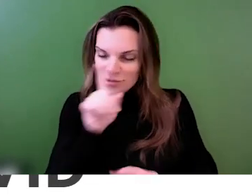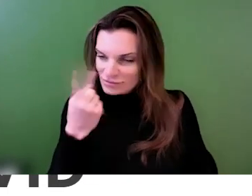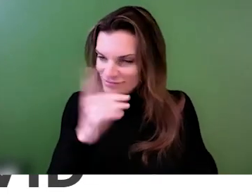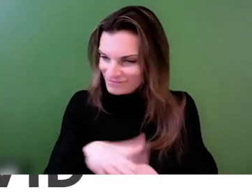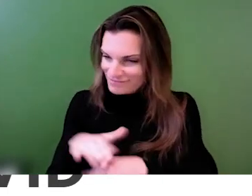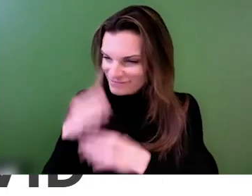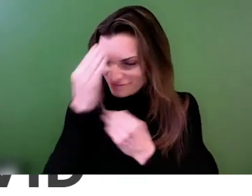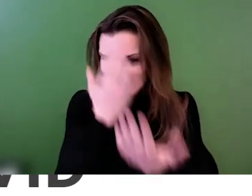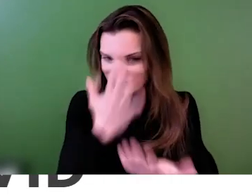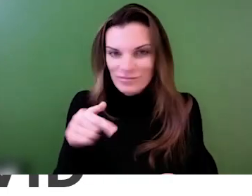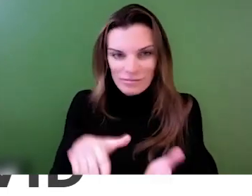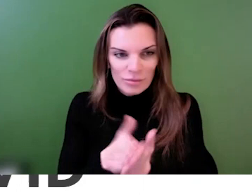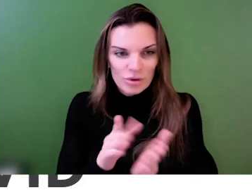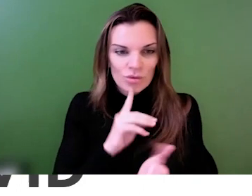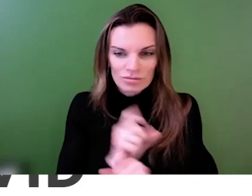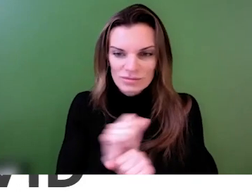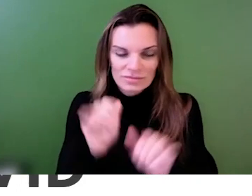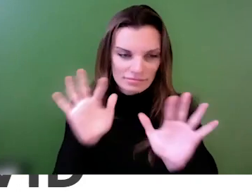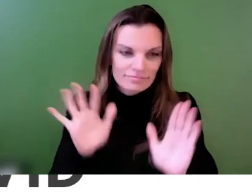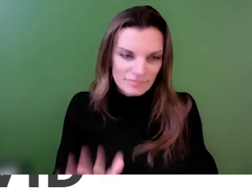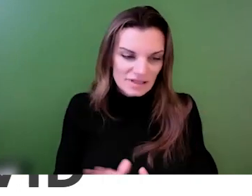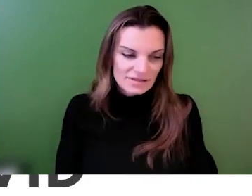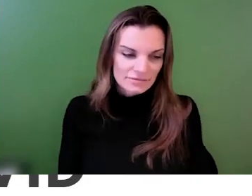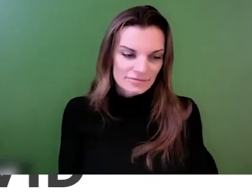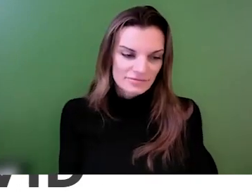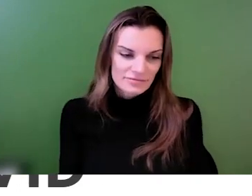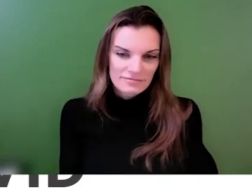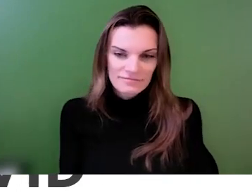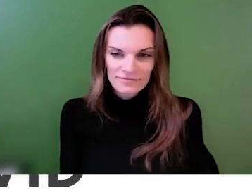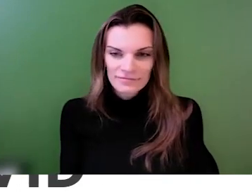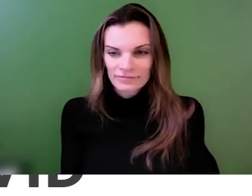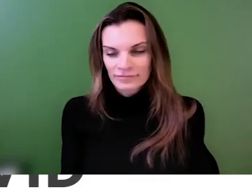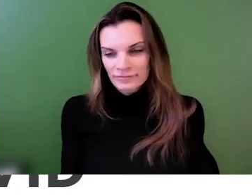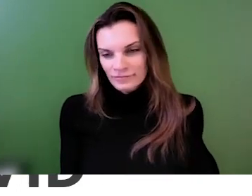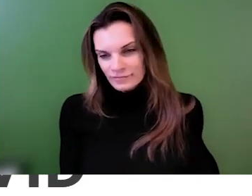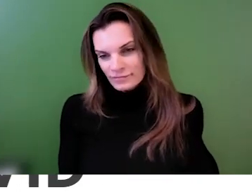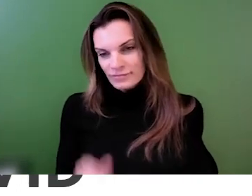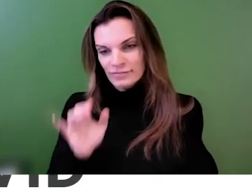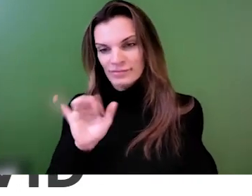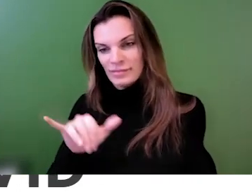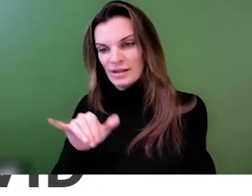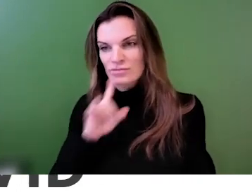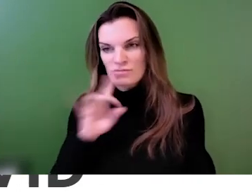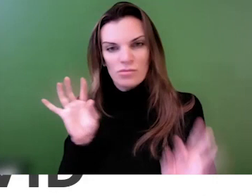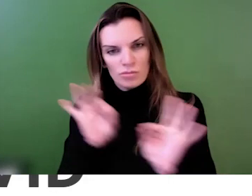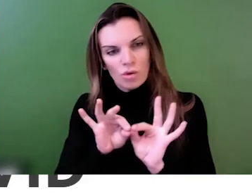just think it's amazing resource and I think that is a good thing to get yourself, if you have